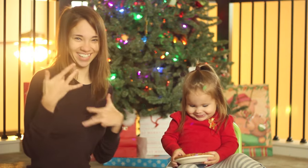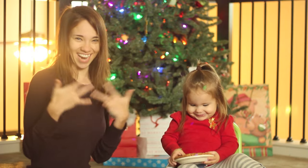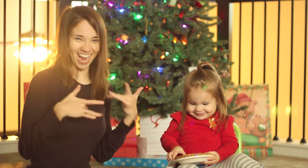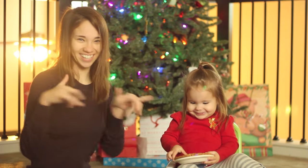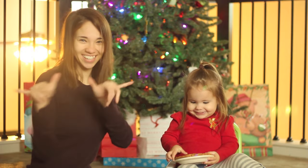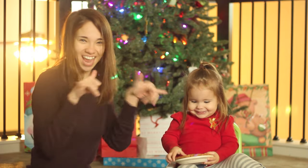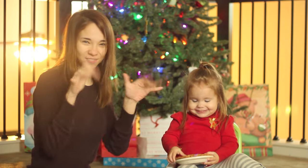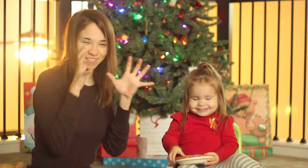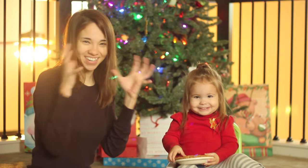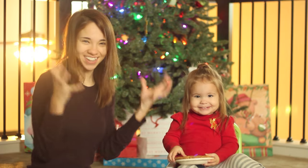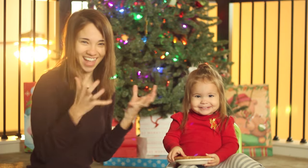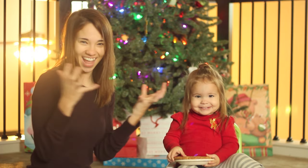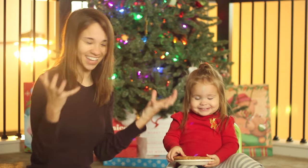She is as excited as Santa!